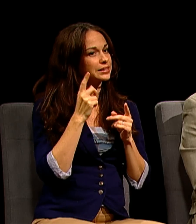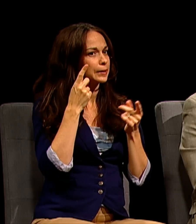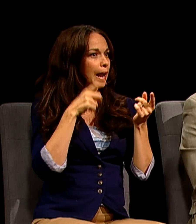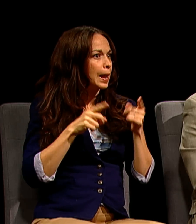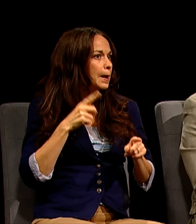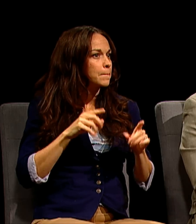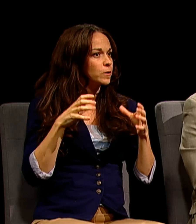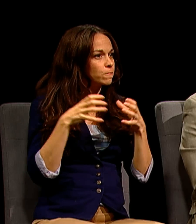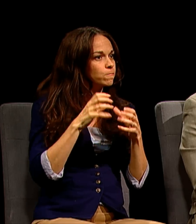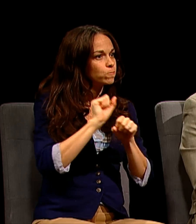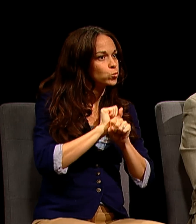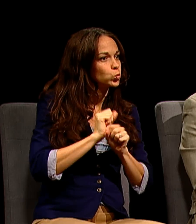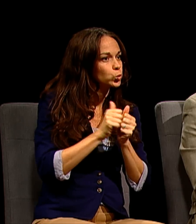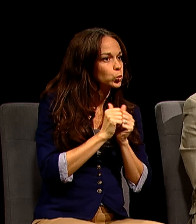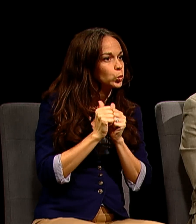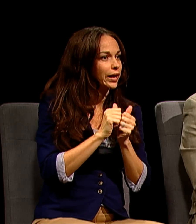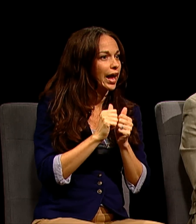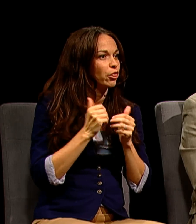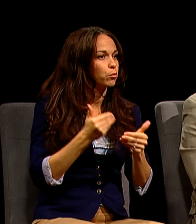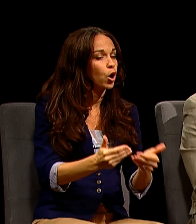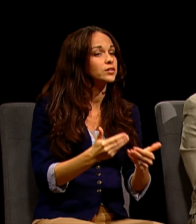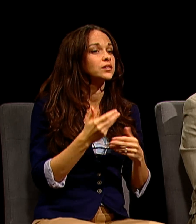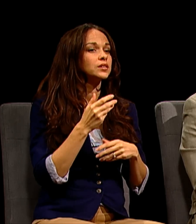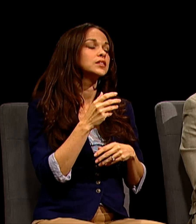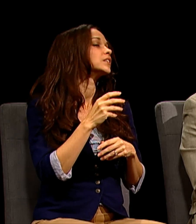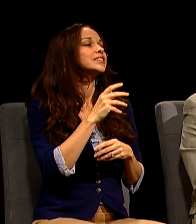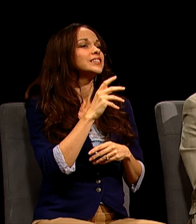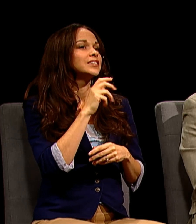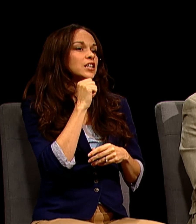with editing though there was something wrong with many editors I believe.